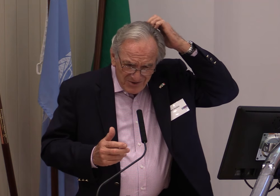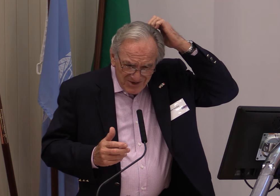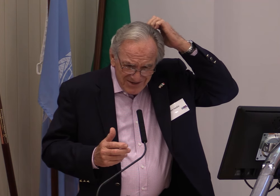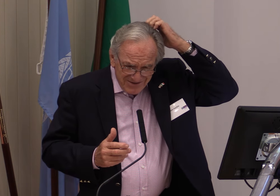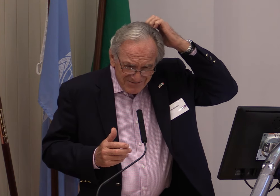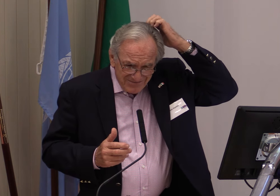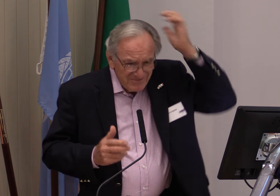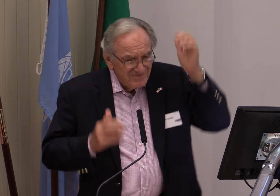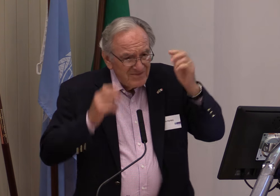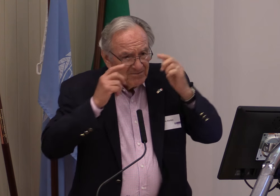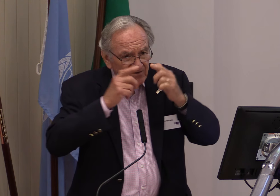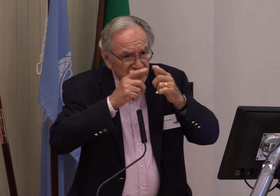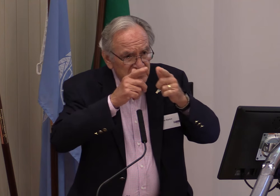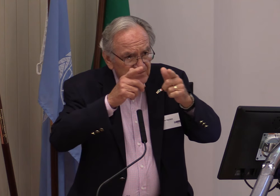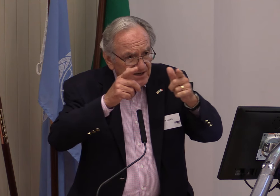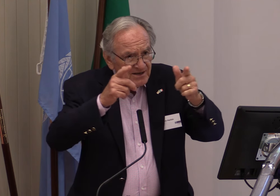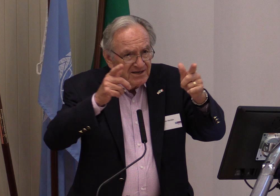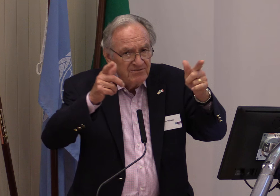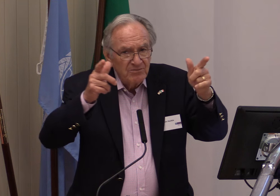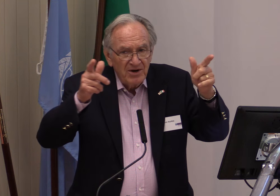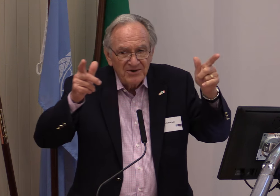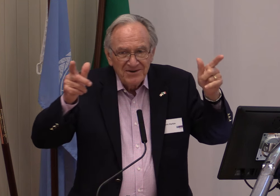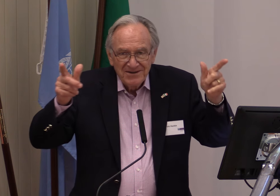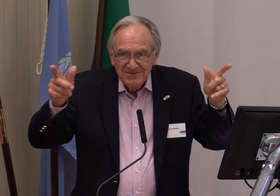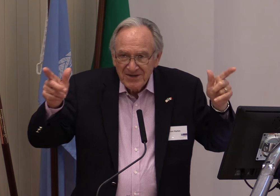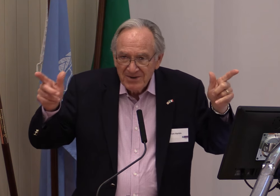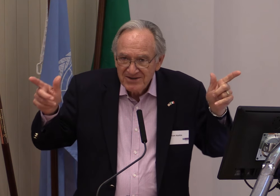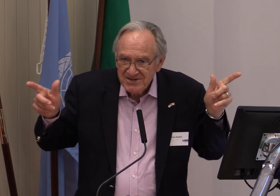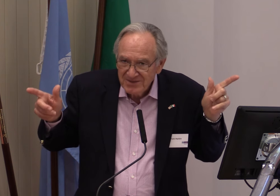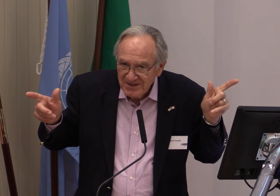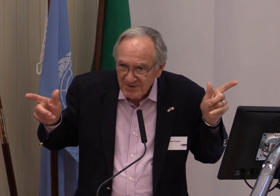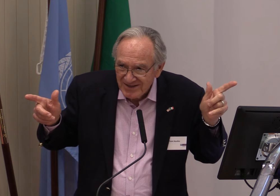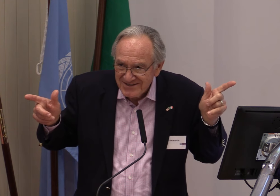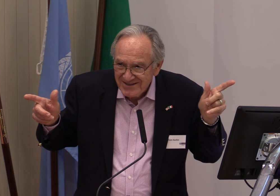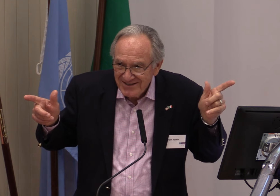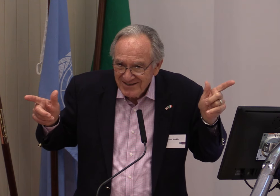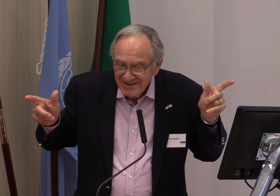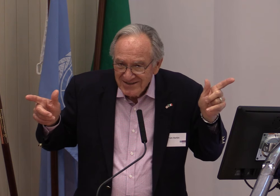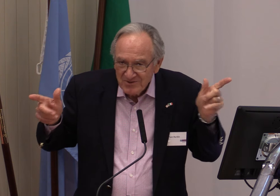all of a sudden my vision began to get even broader about disability policy.